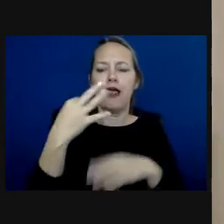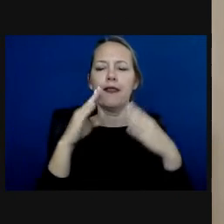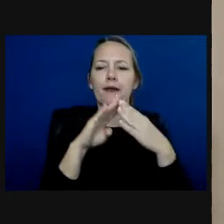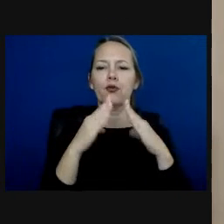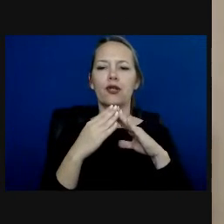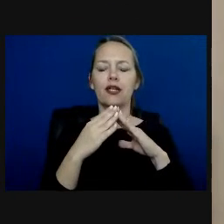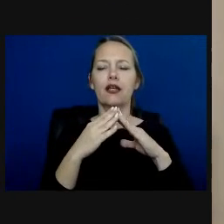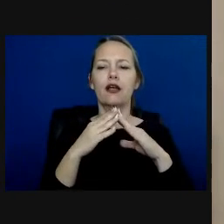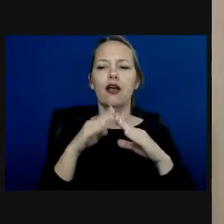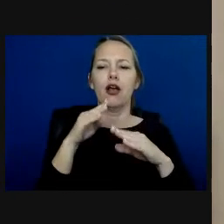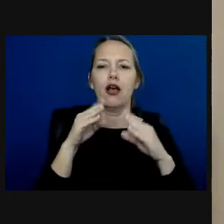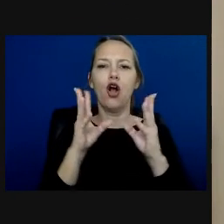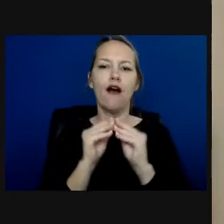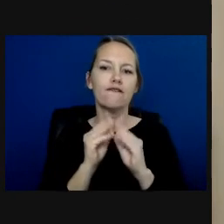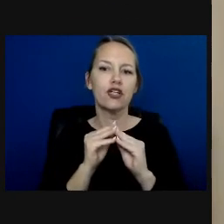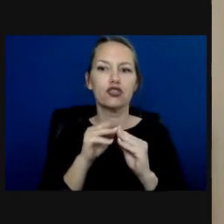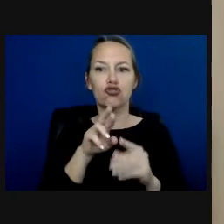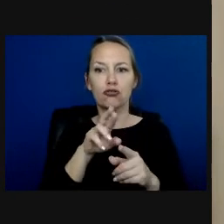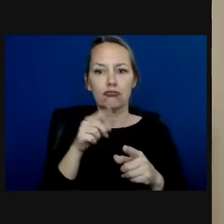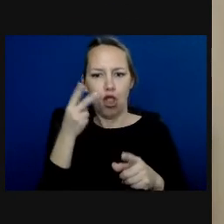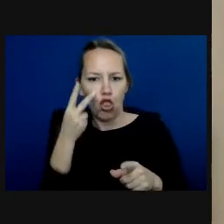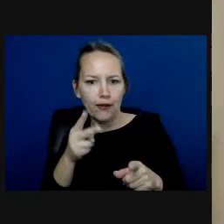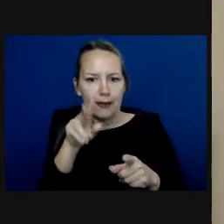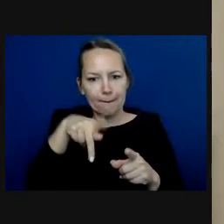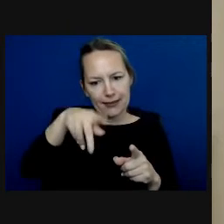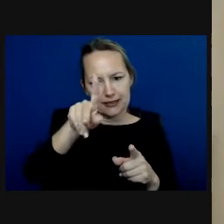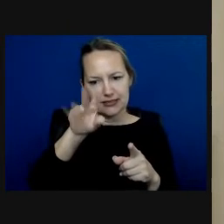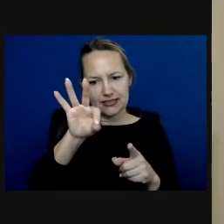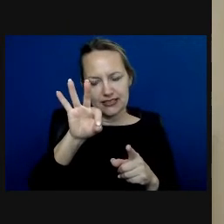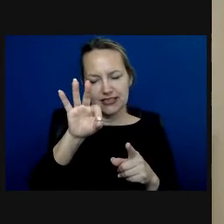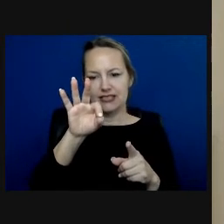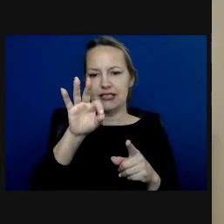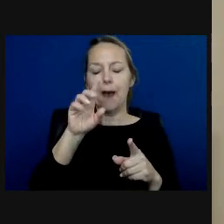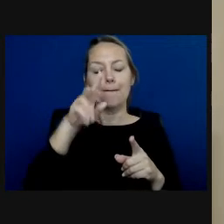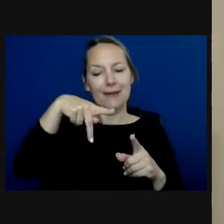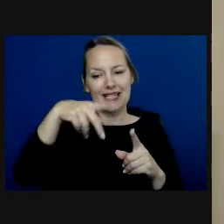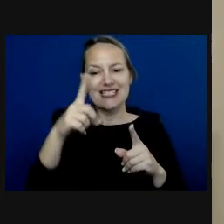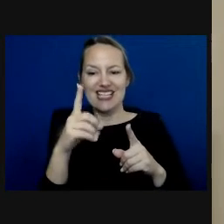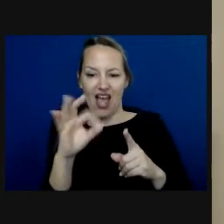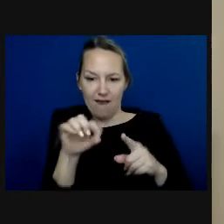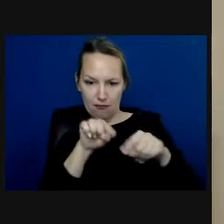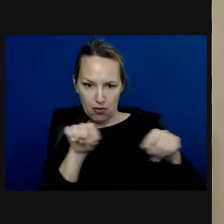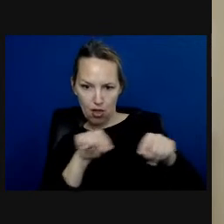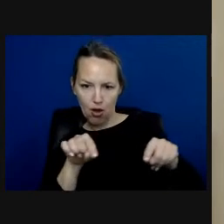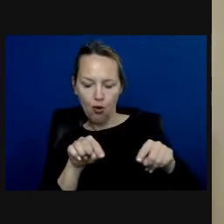Refer to the PDF below for more details. Again, someone using a screen reader may not be able